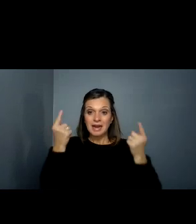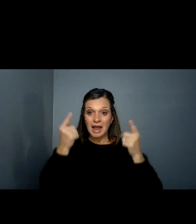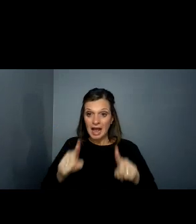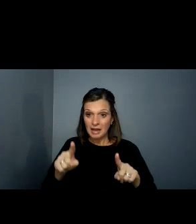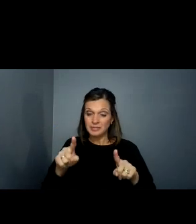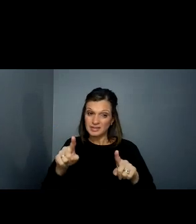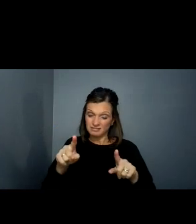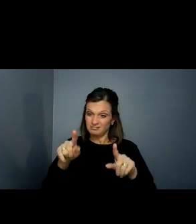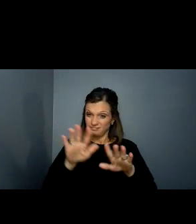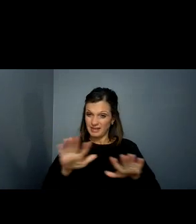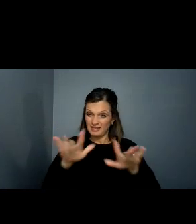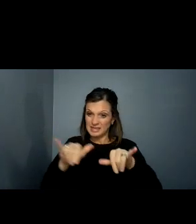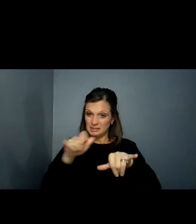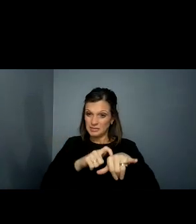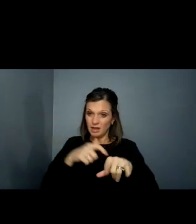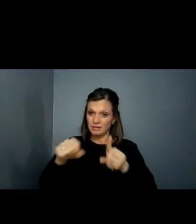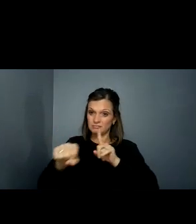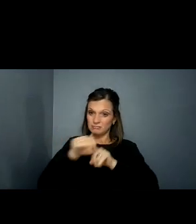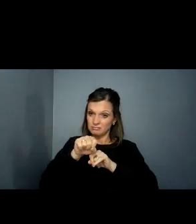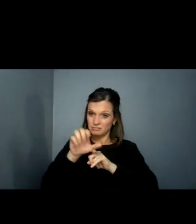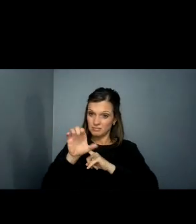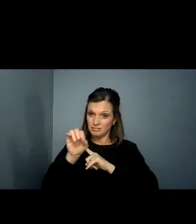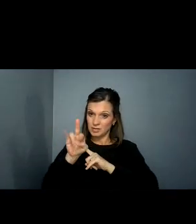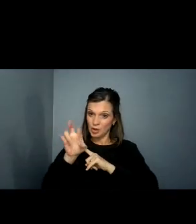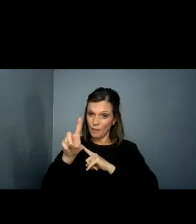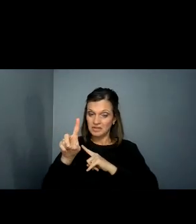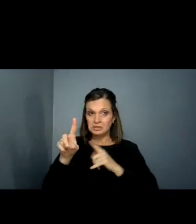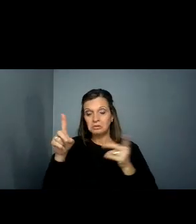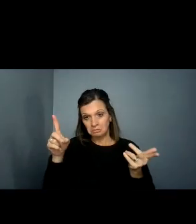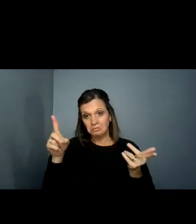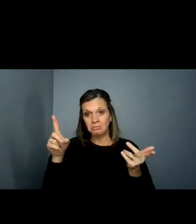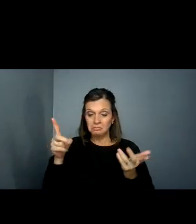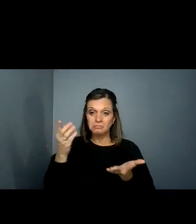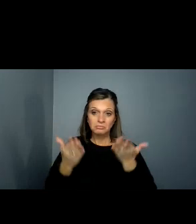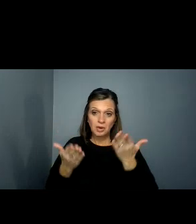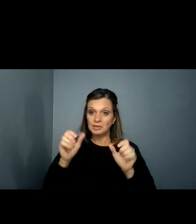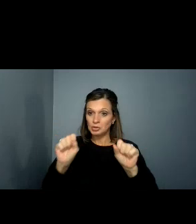that's probably good. Do you have? How?